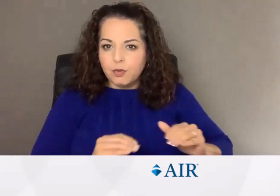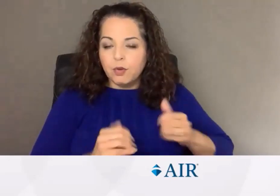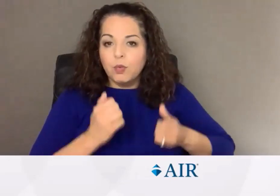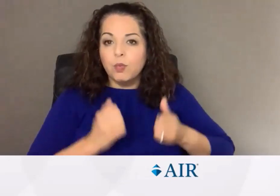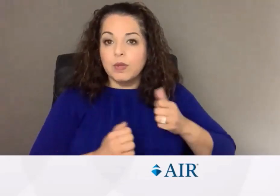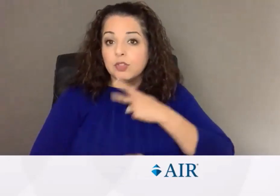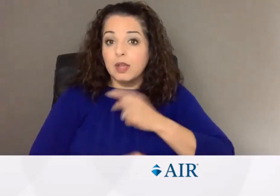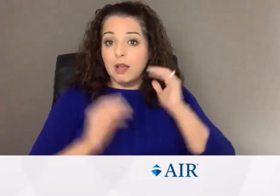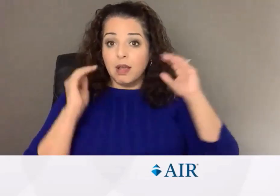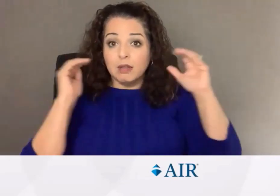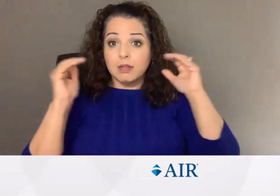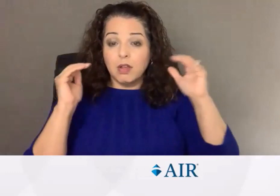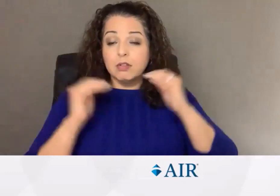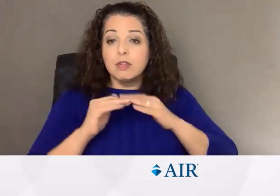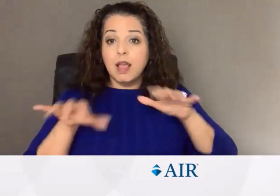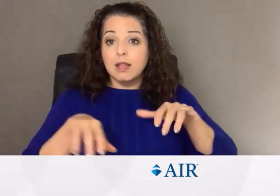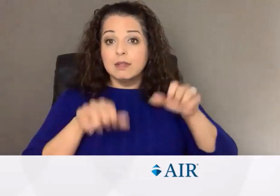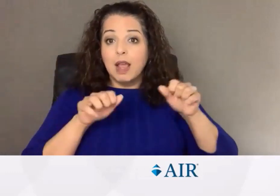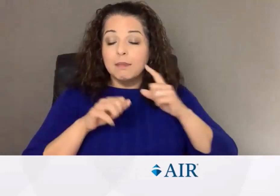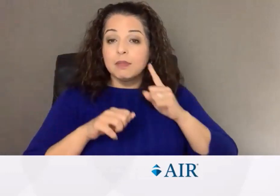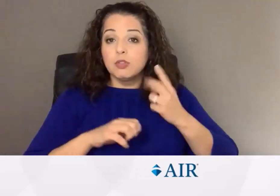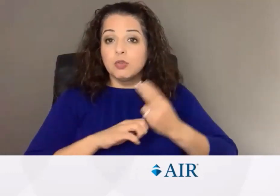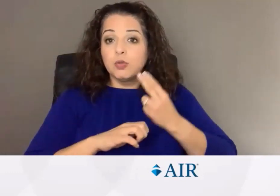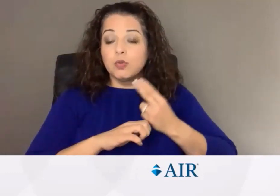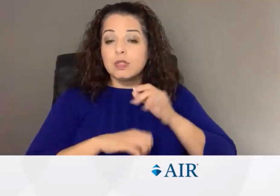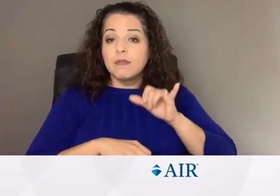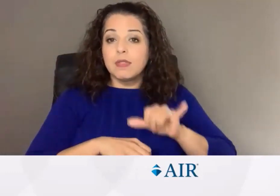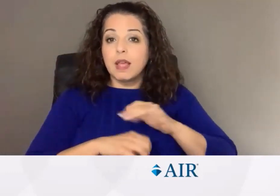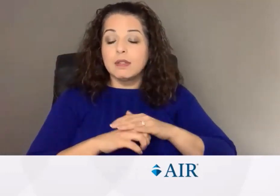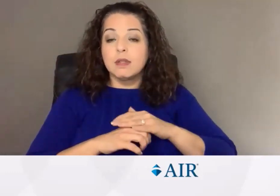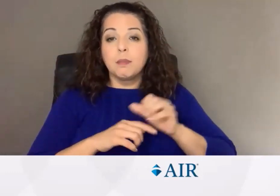the use of clinical practice guidelines, for example, or the evidence.